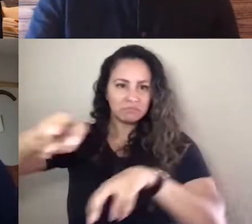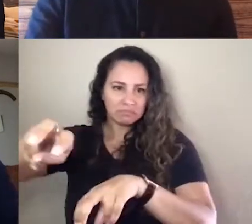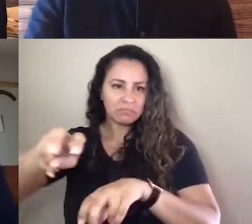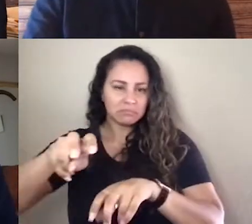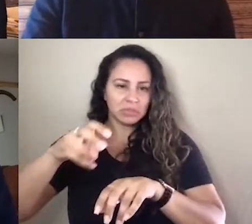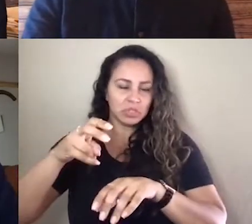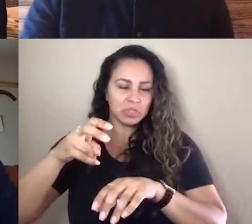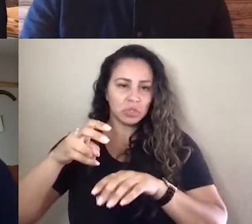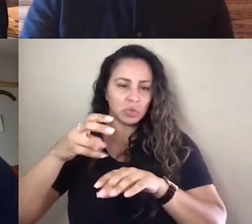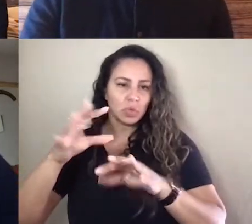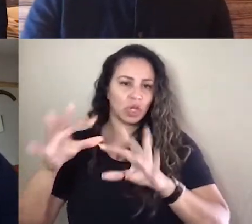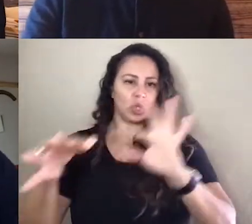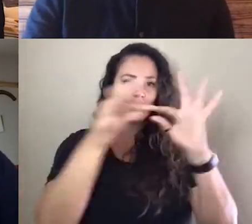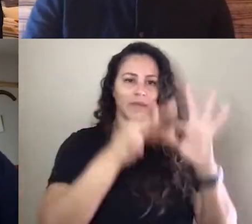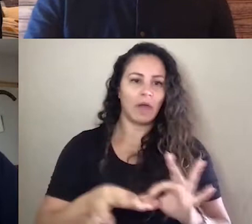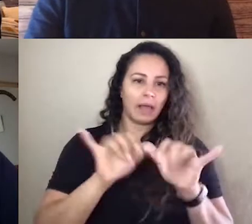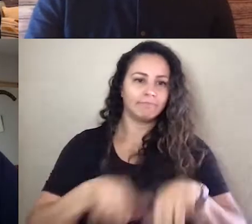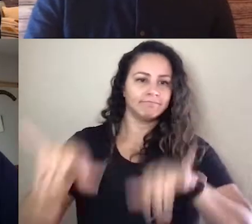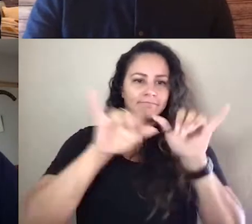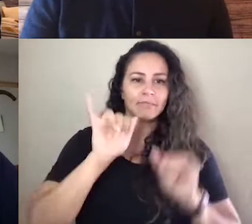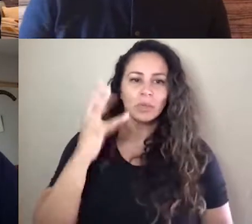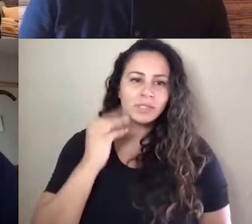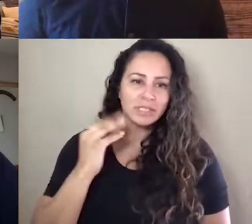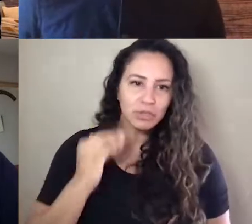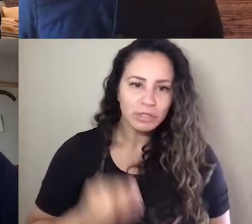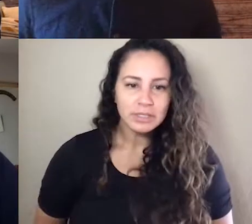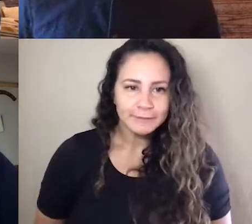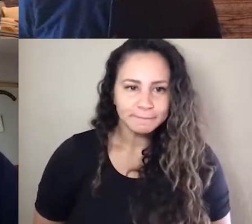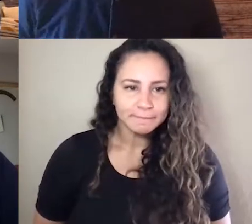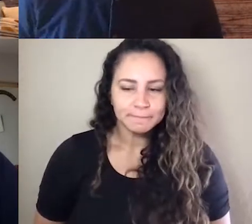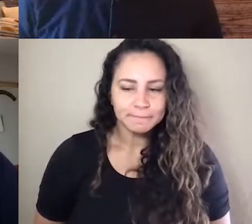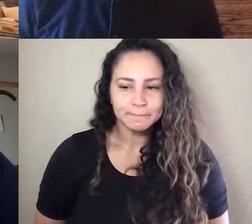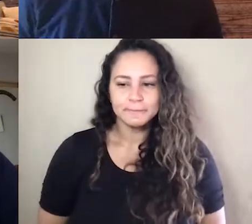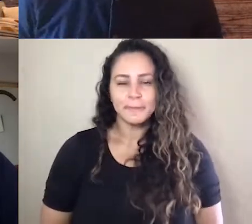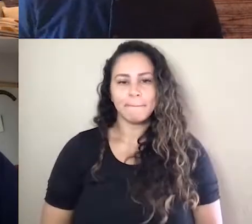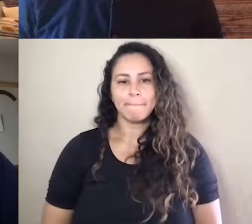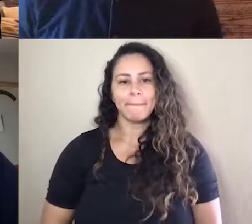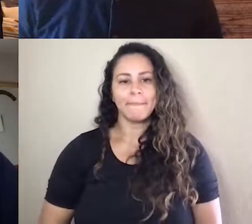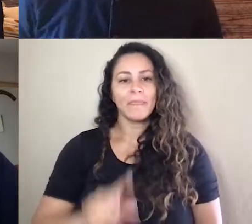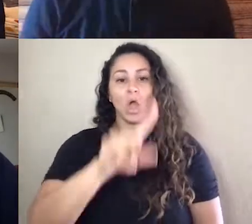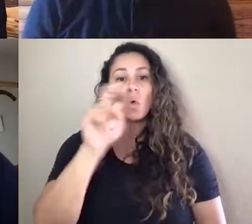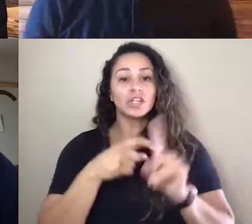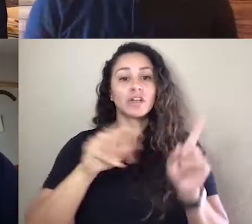AND WE HAVE A QUESTION FROM MICHAEL WHO WANTS TO KNOW,